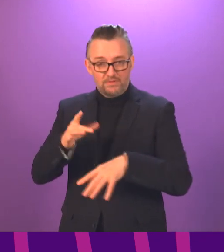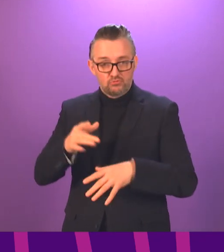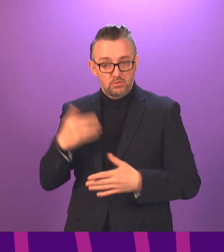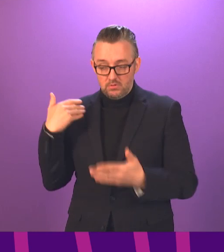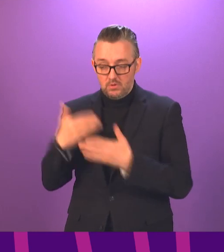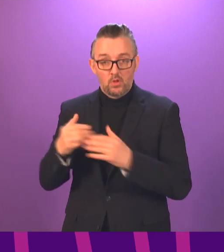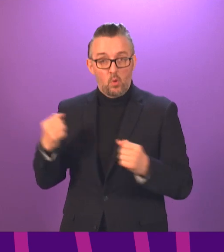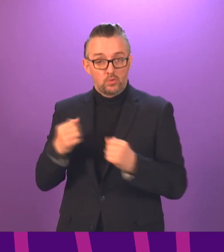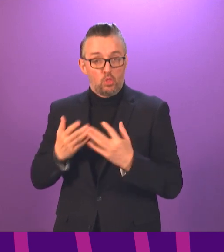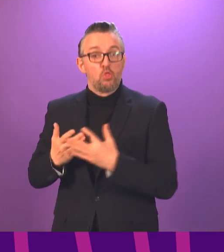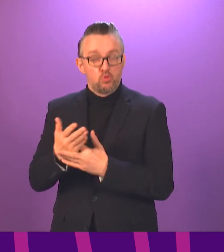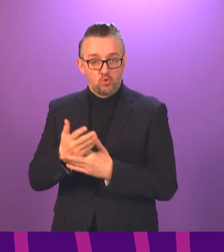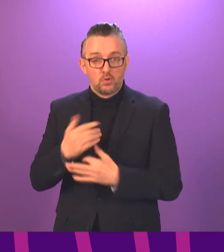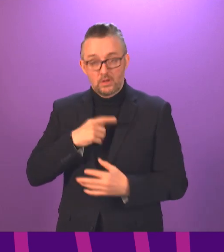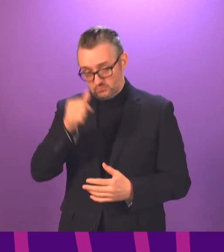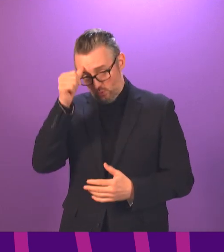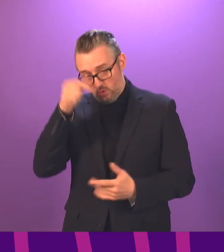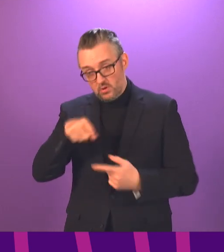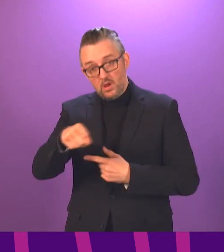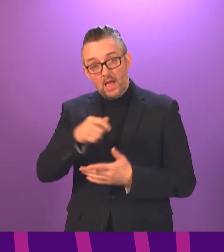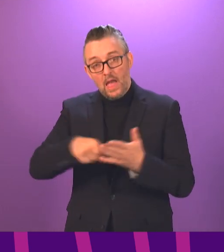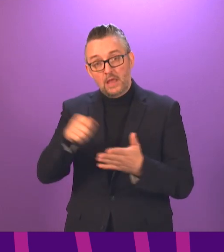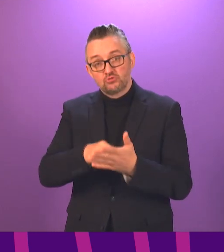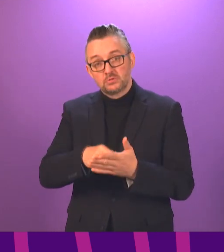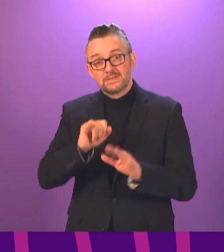that I am confident that the election can go ahead on 6 May.